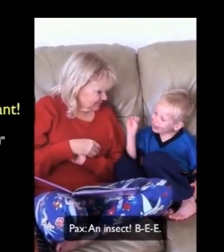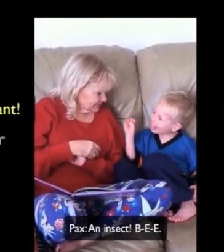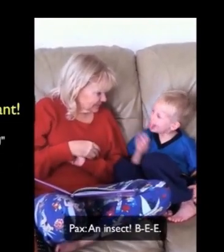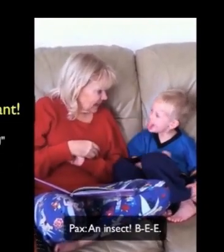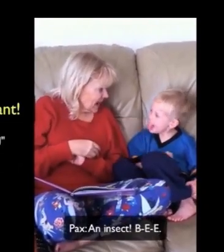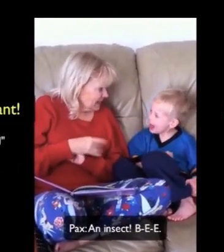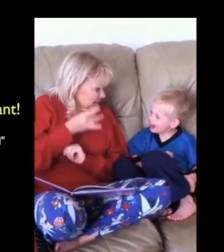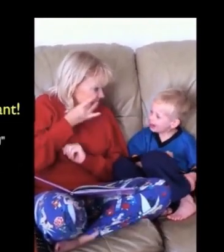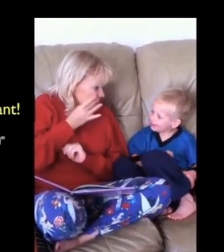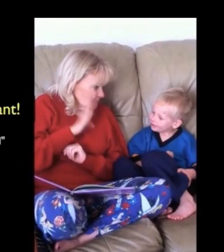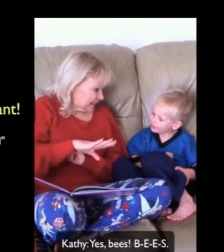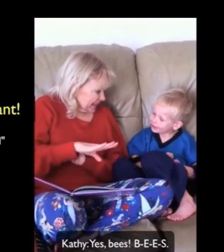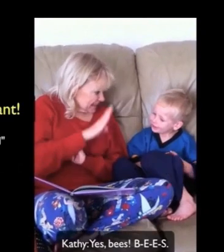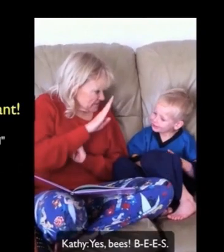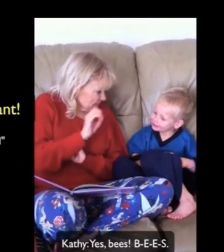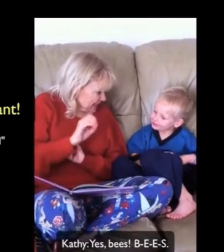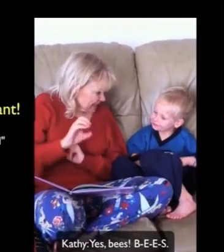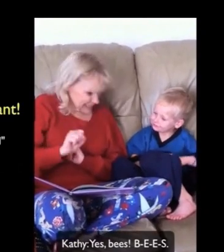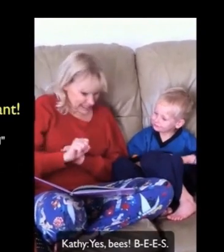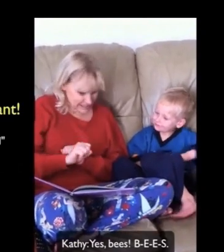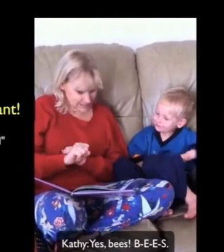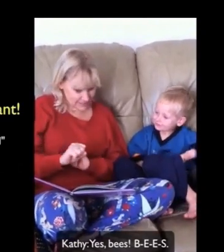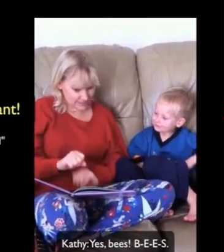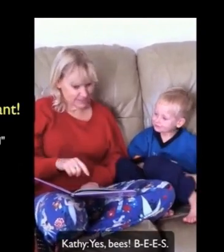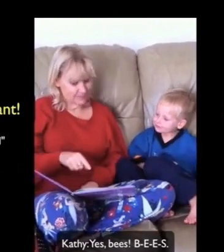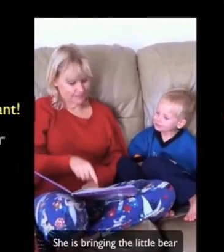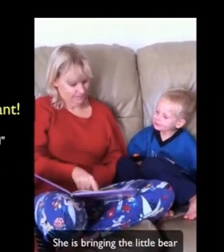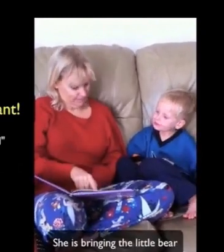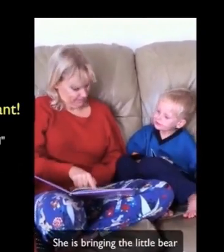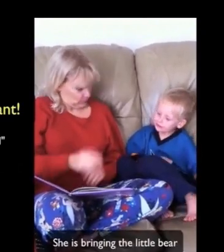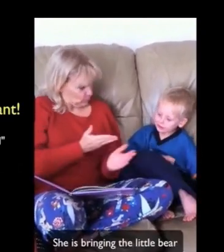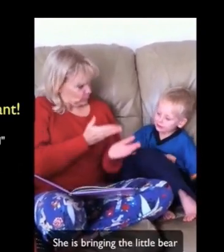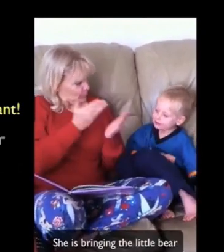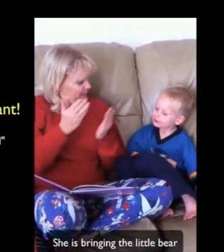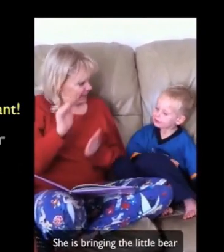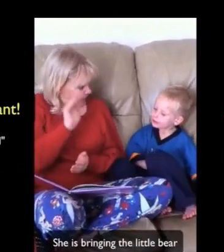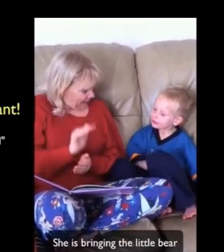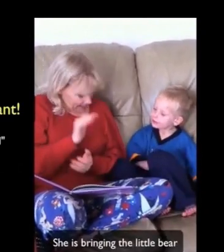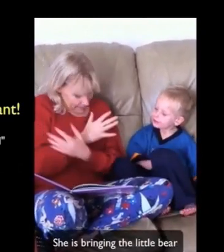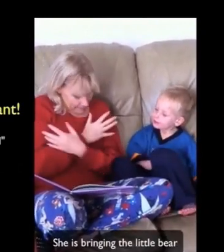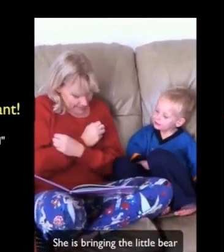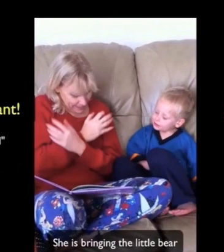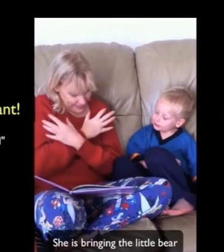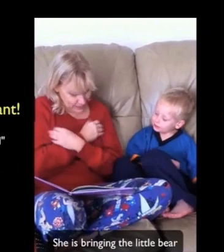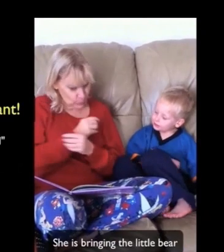Mother: Bee. Yes, bees. B E E S. She's bringing the little bear